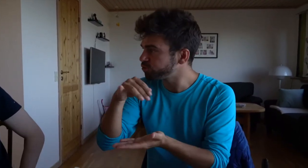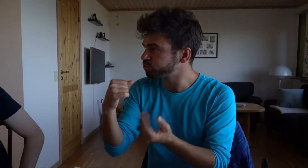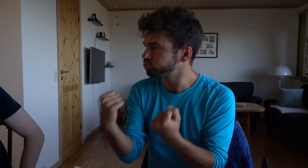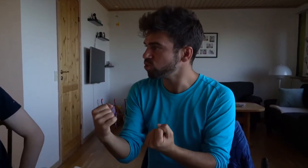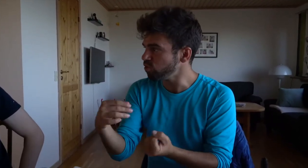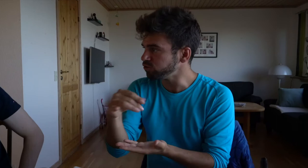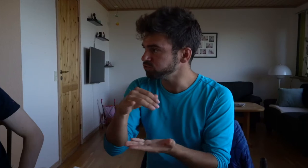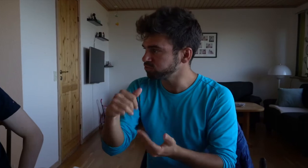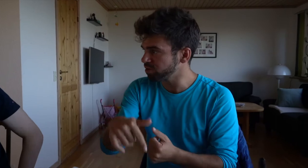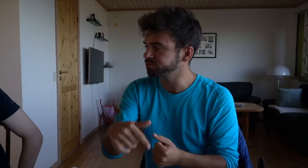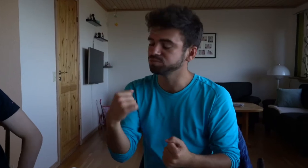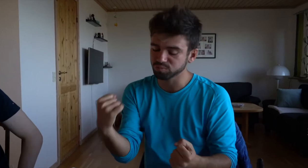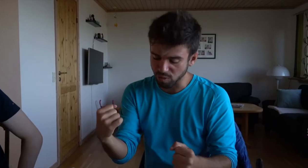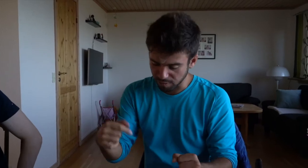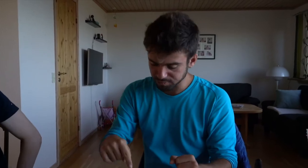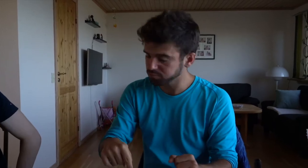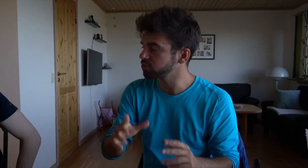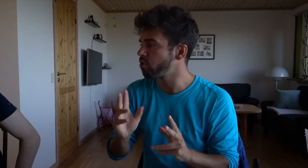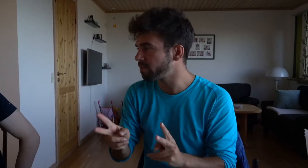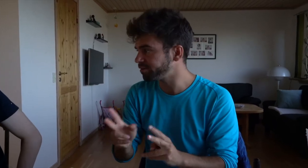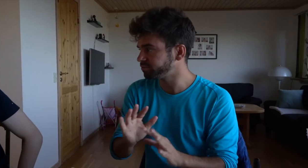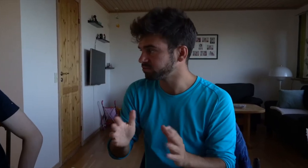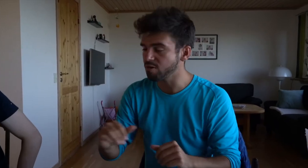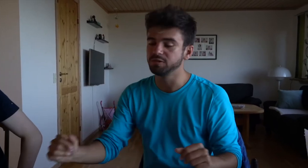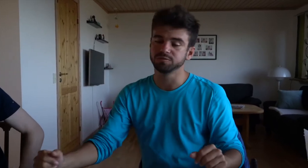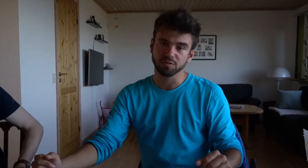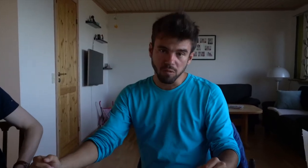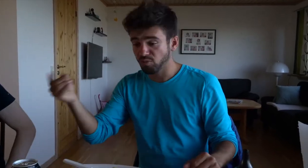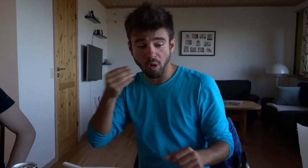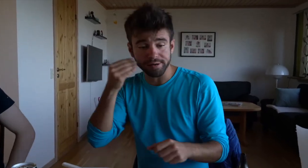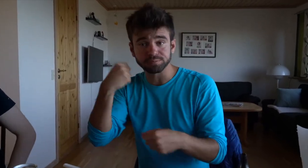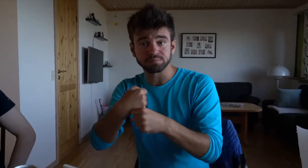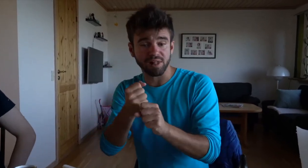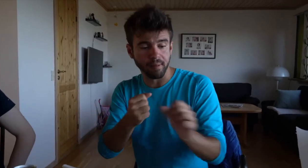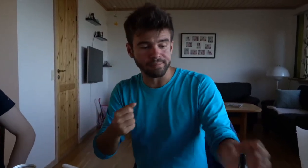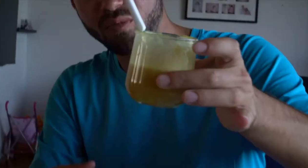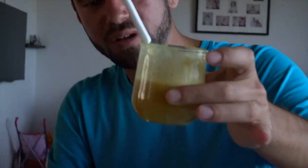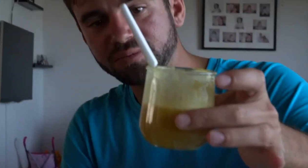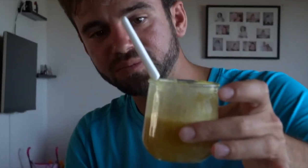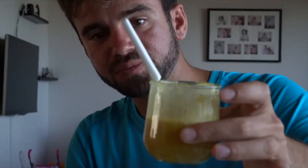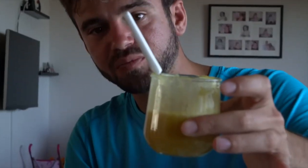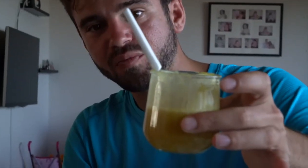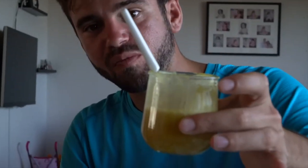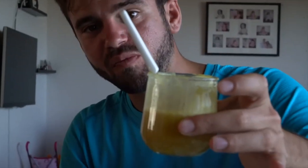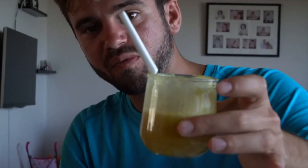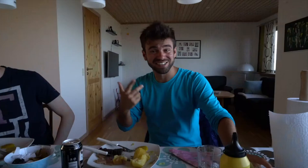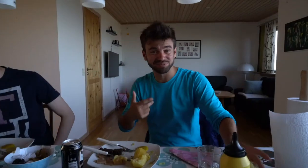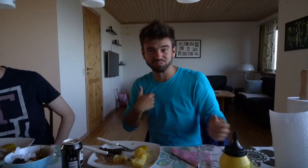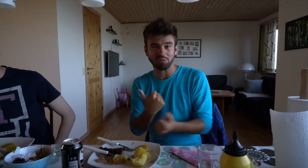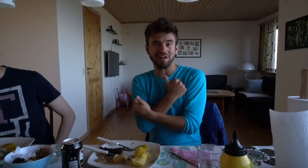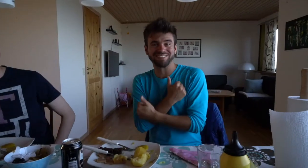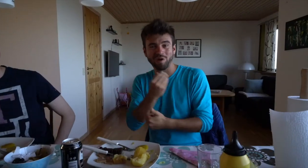Oh! The sauce has a strong taste. Is that salt? The sauce is homemade. I love homemade food!